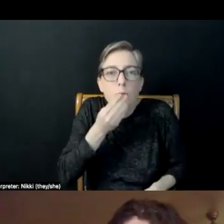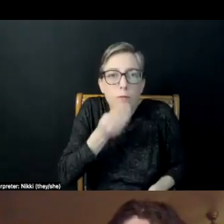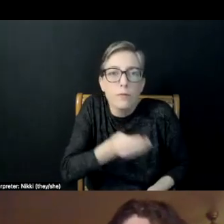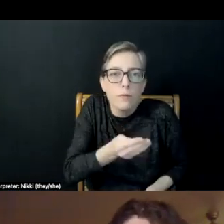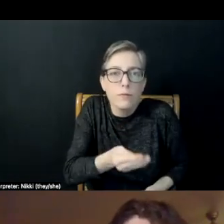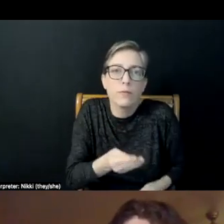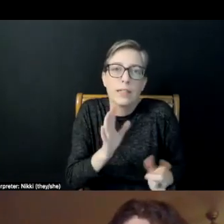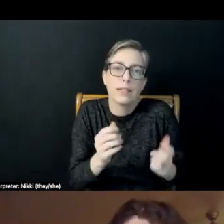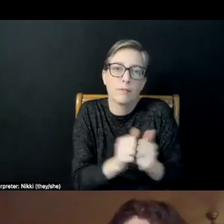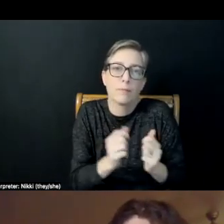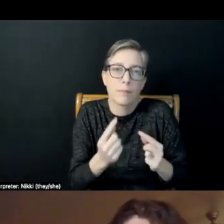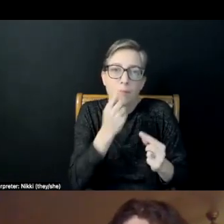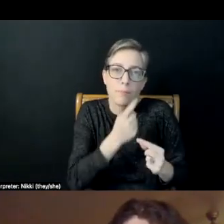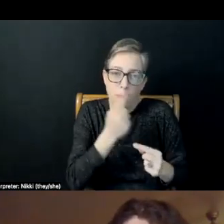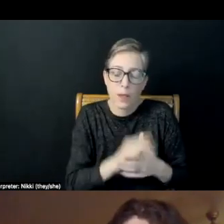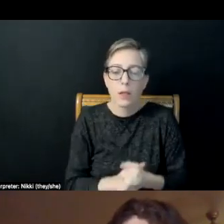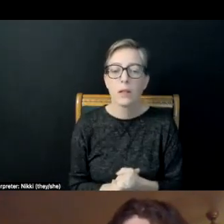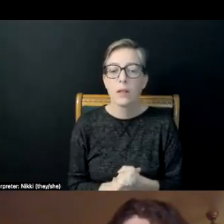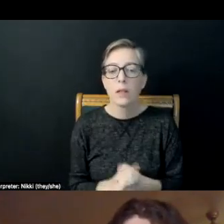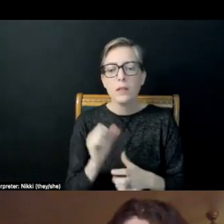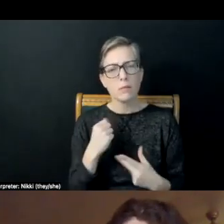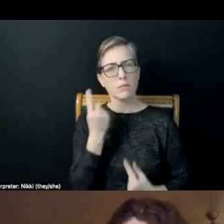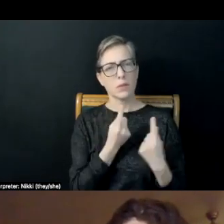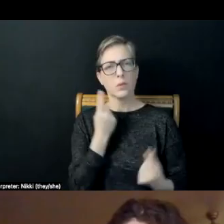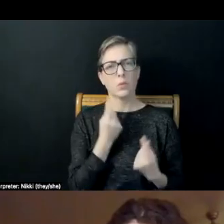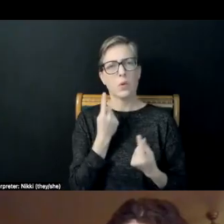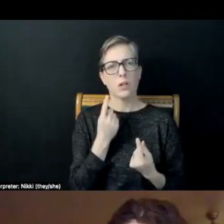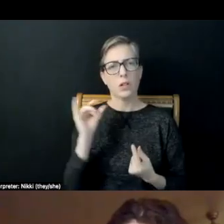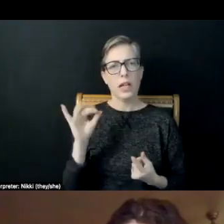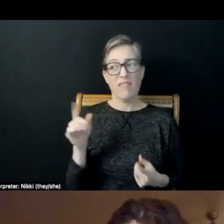and I wondered what might happen if they didn't think I could feed her at home.